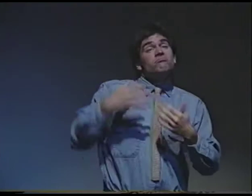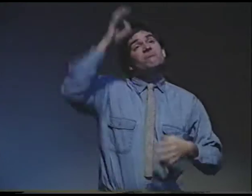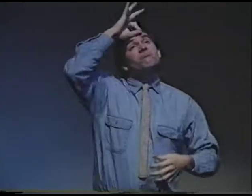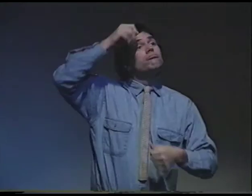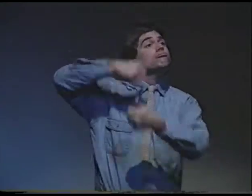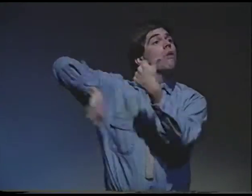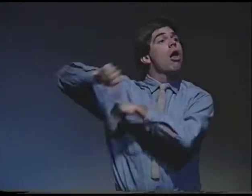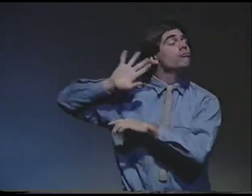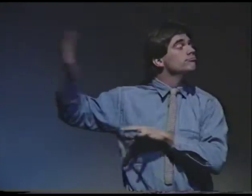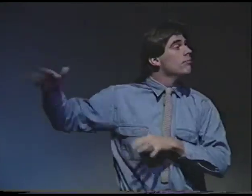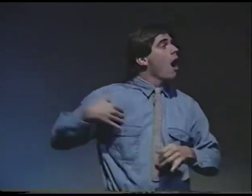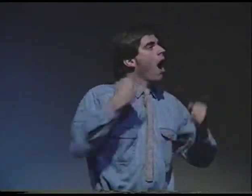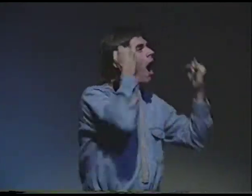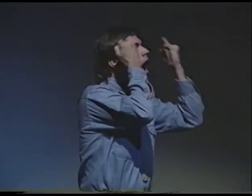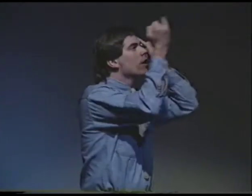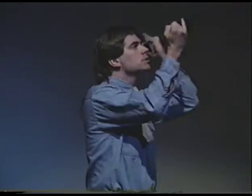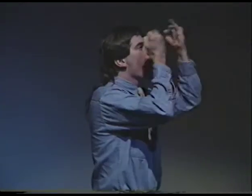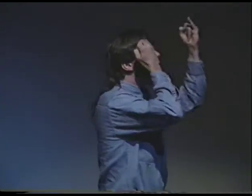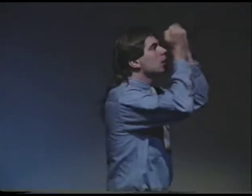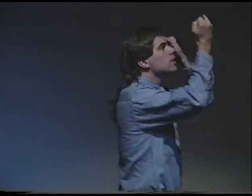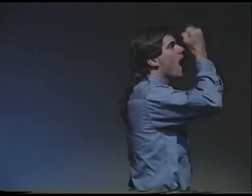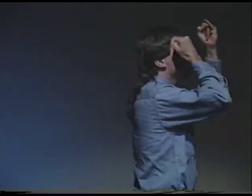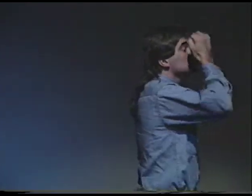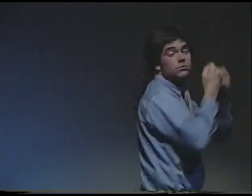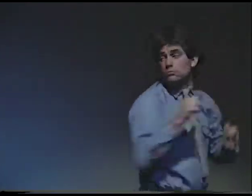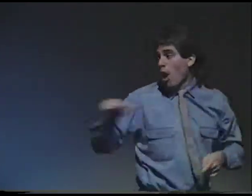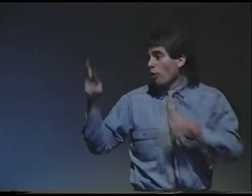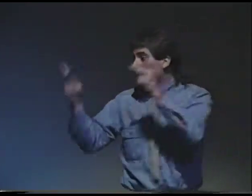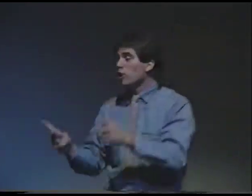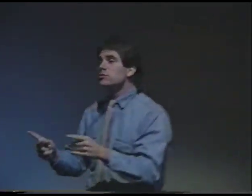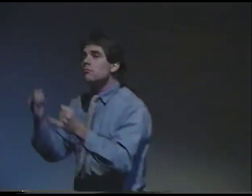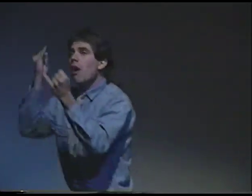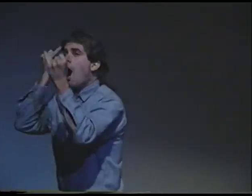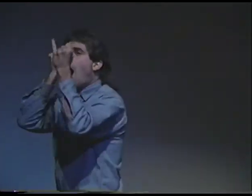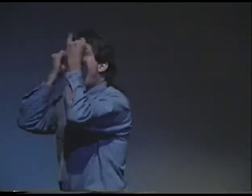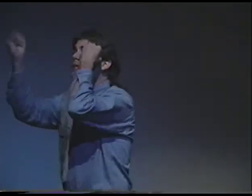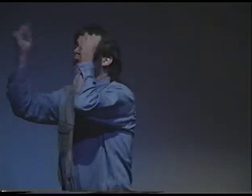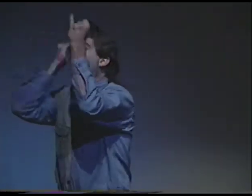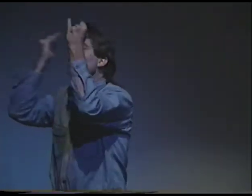close or whatever, are people we don't know.